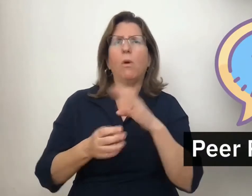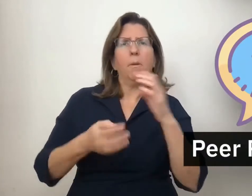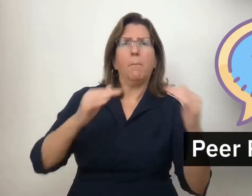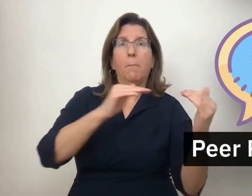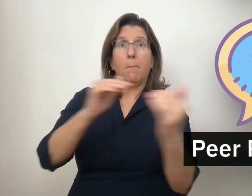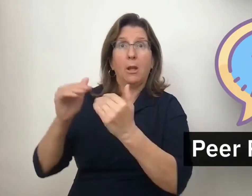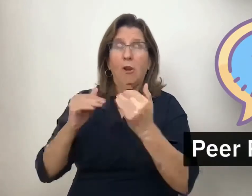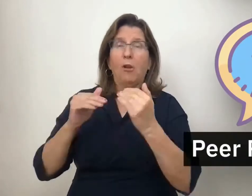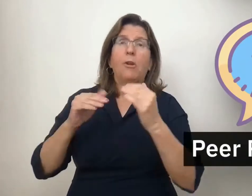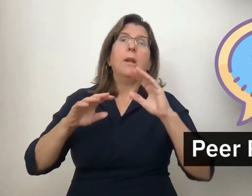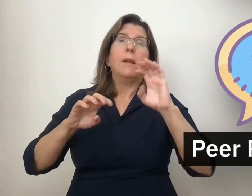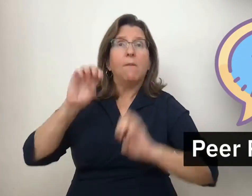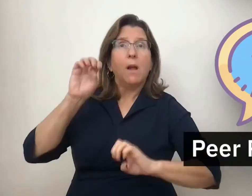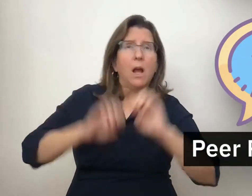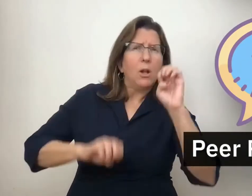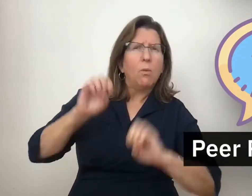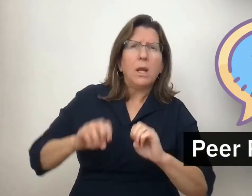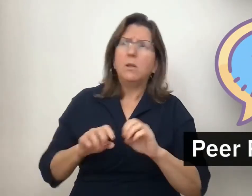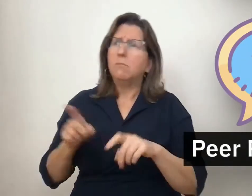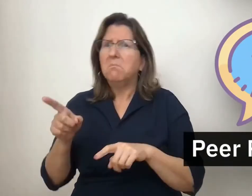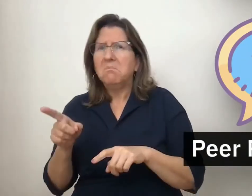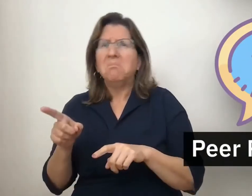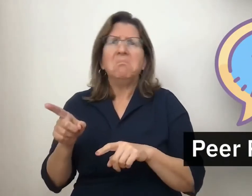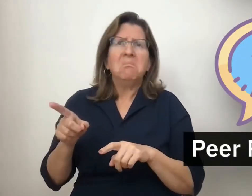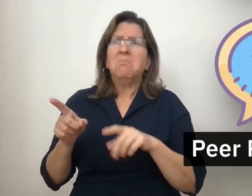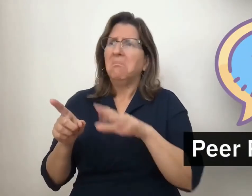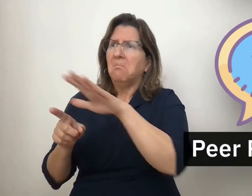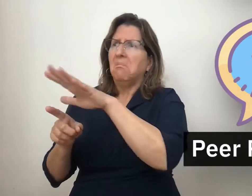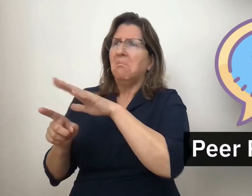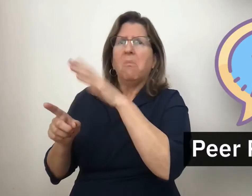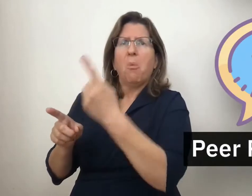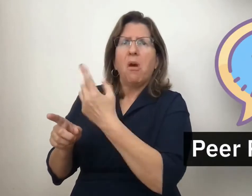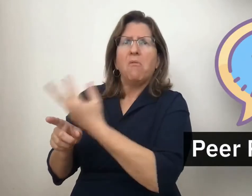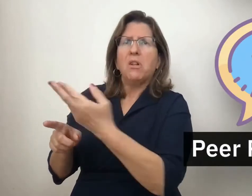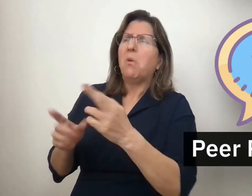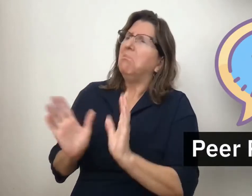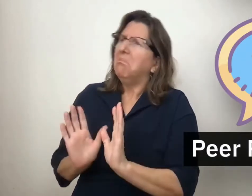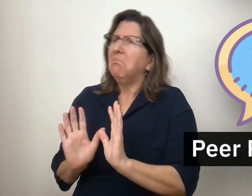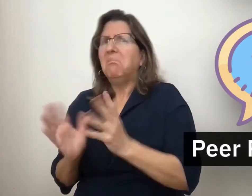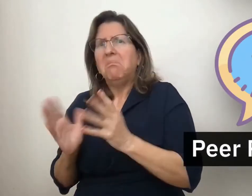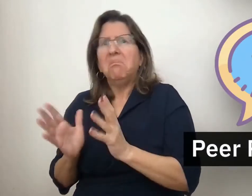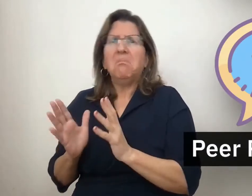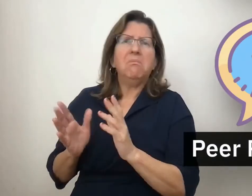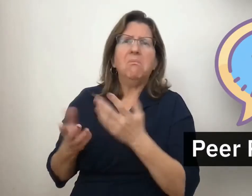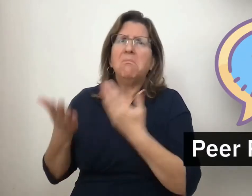Peer reviews or evaluations of our practices, resources and approaches should be welcomed